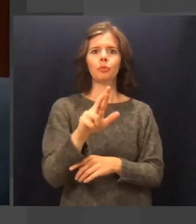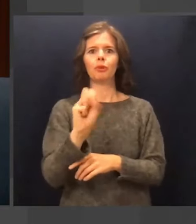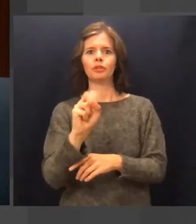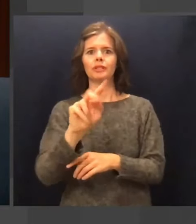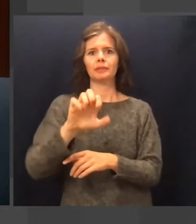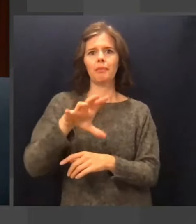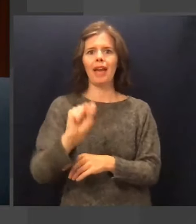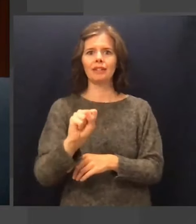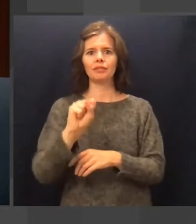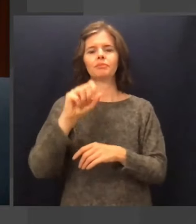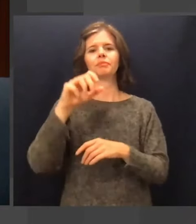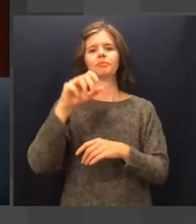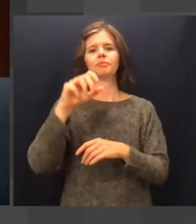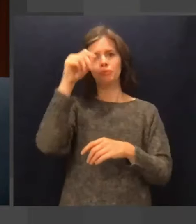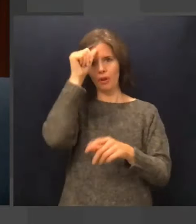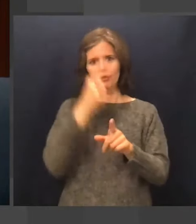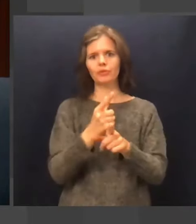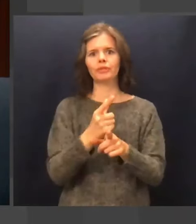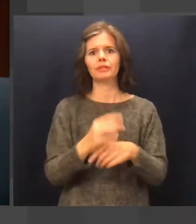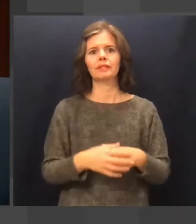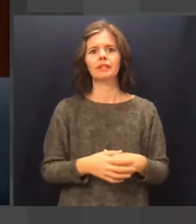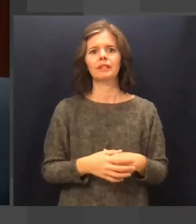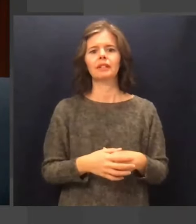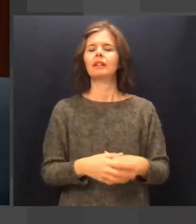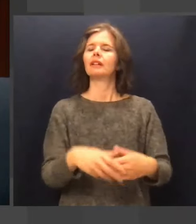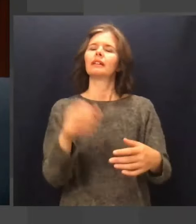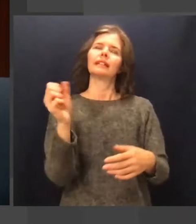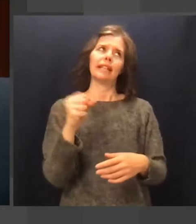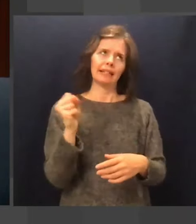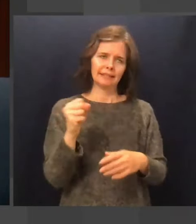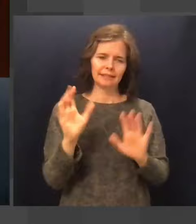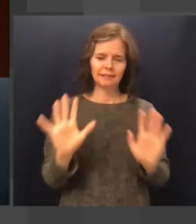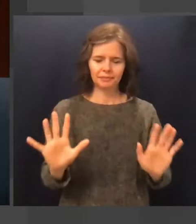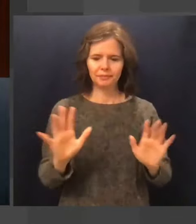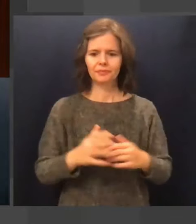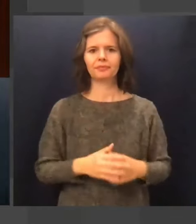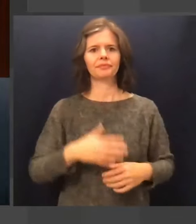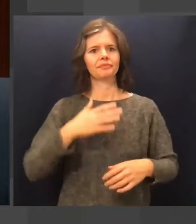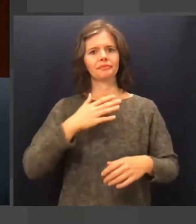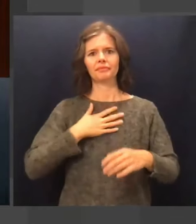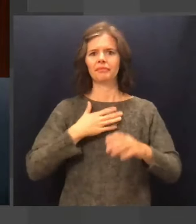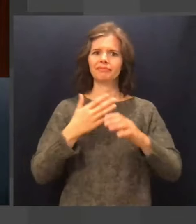JUST LIKE I SAID MY JOB GETS